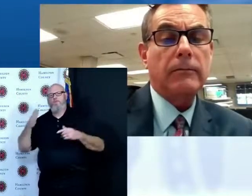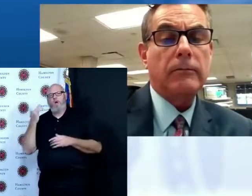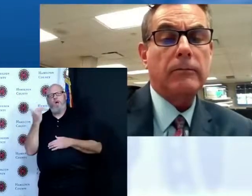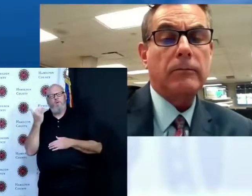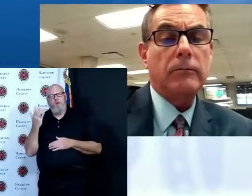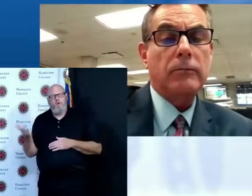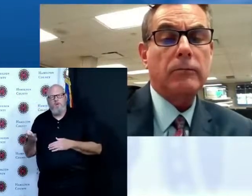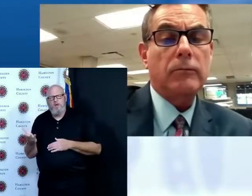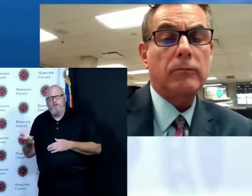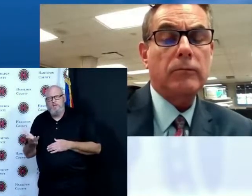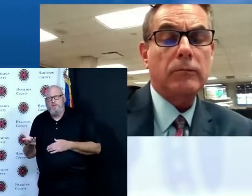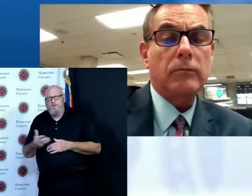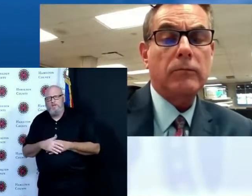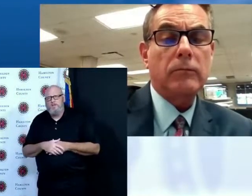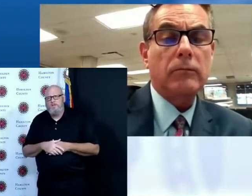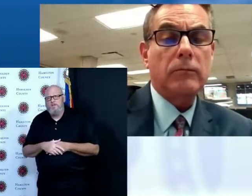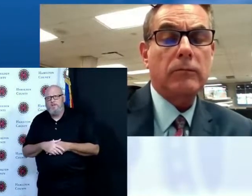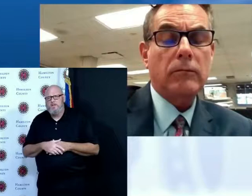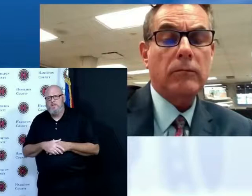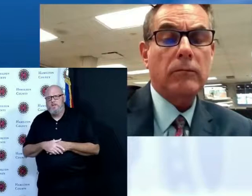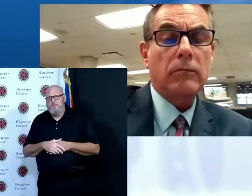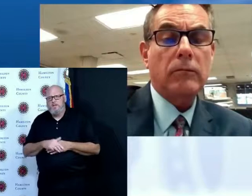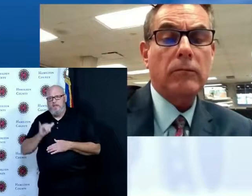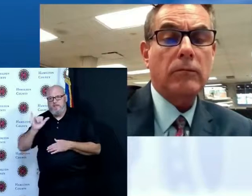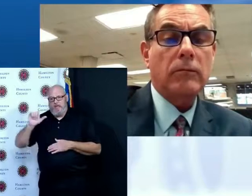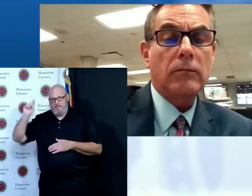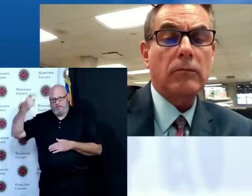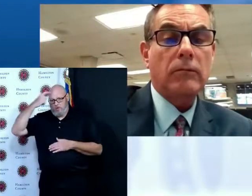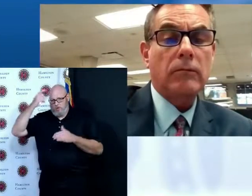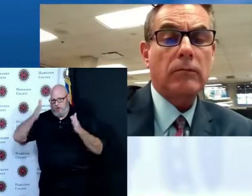decision that's being made by the Governor and I don't know the rationale behind the decision